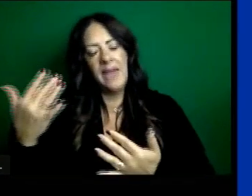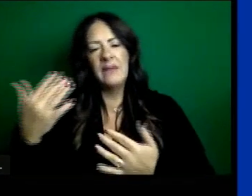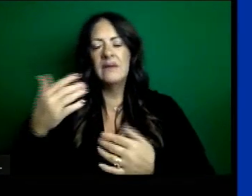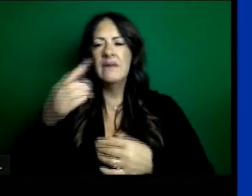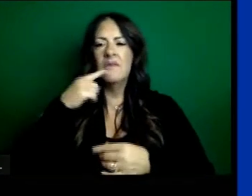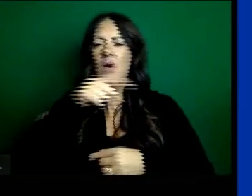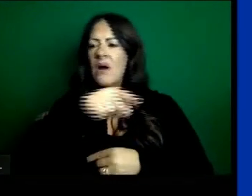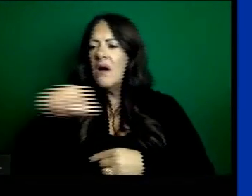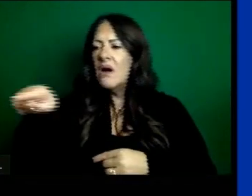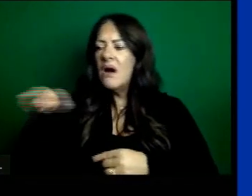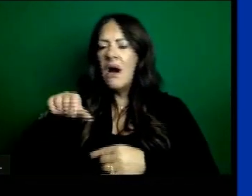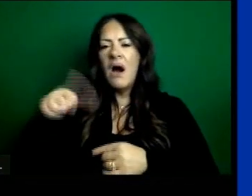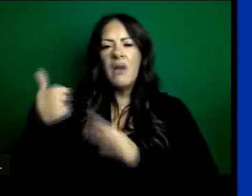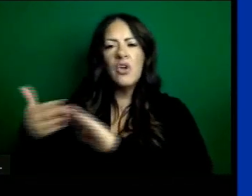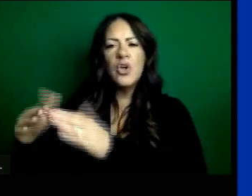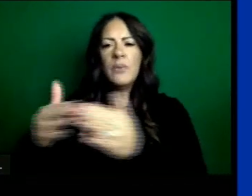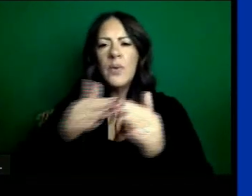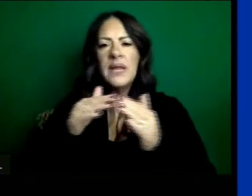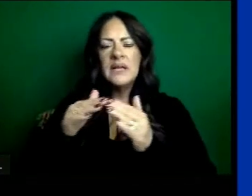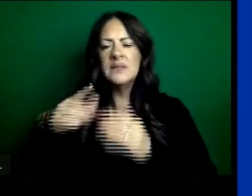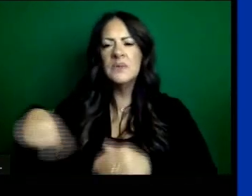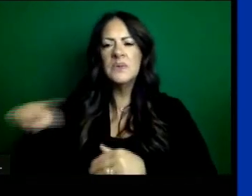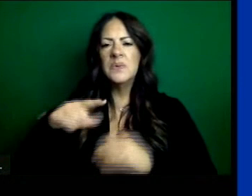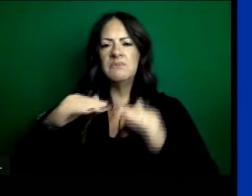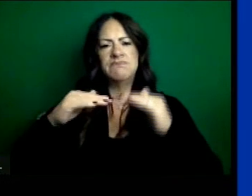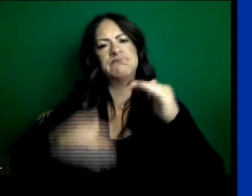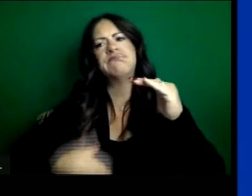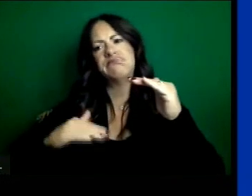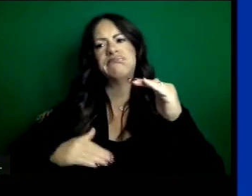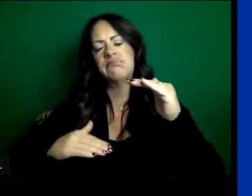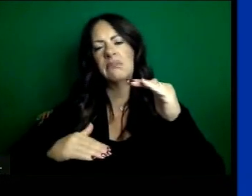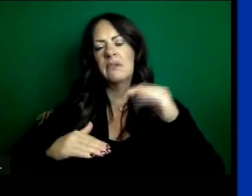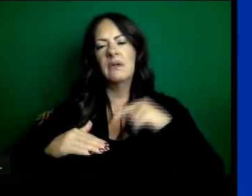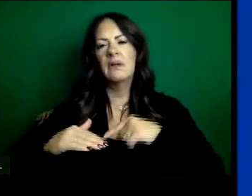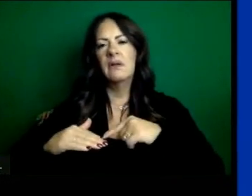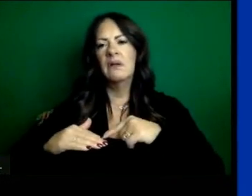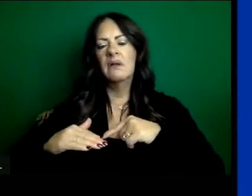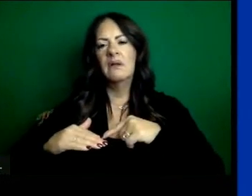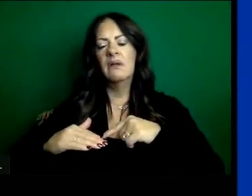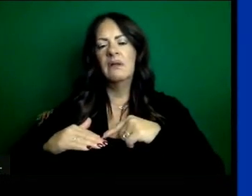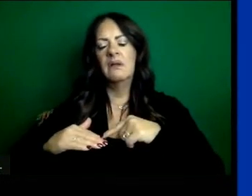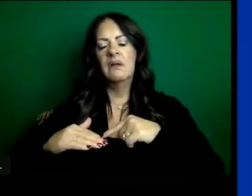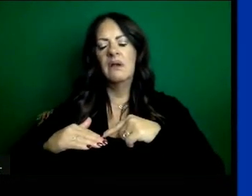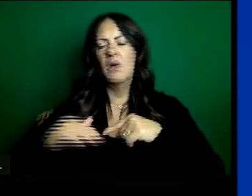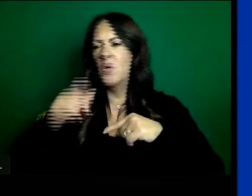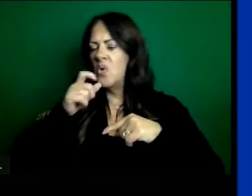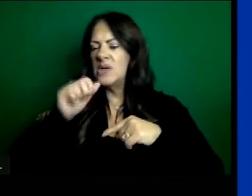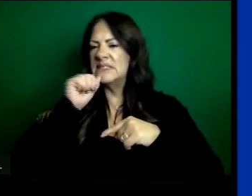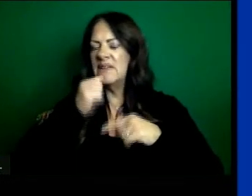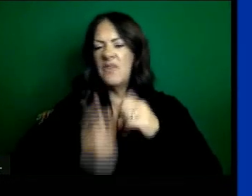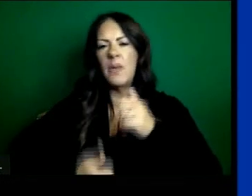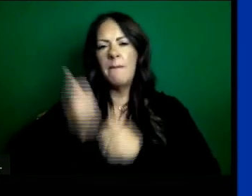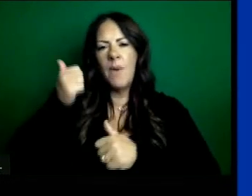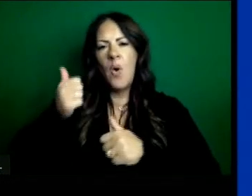EQUITY AND FACT TO ACHIEVE IT WITH VACCINATION REQUIRES SPEEDY VACCINATIONS. WE CANNOT WAIT LONG TO